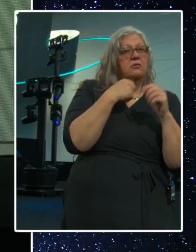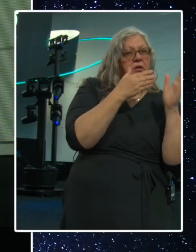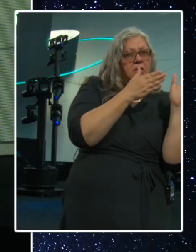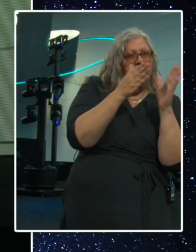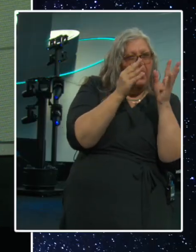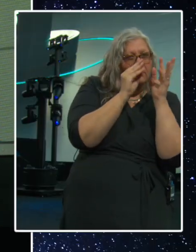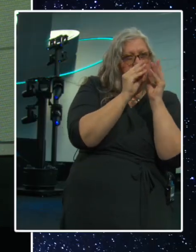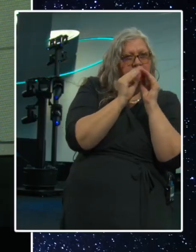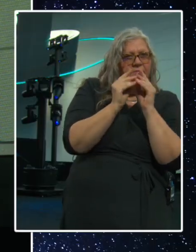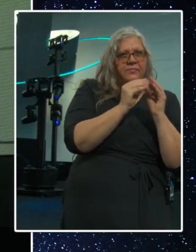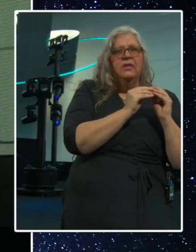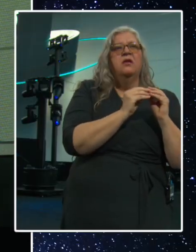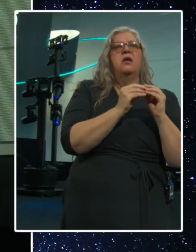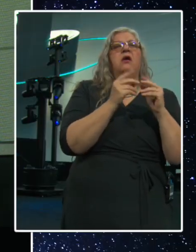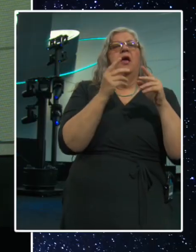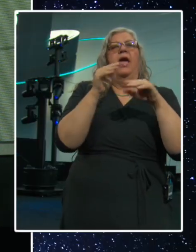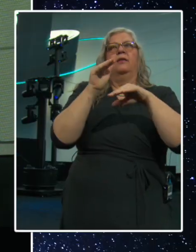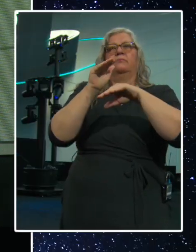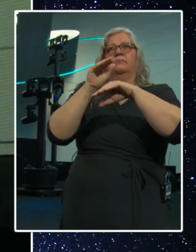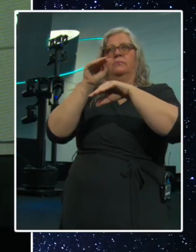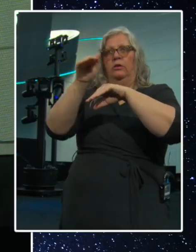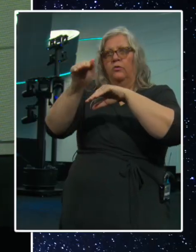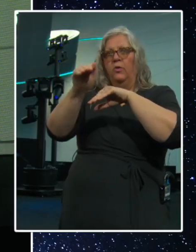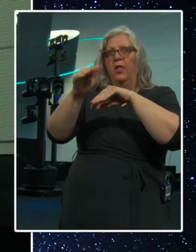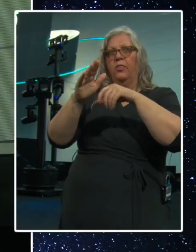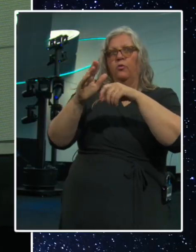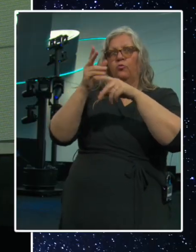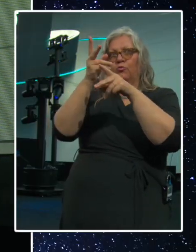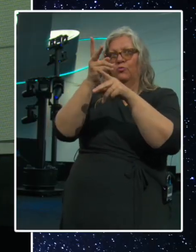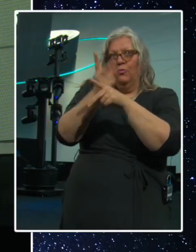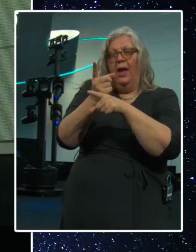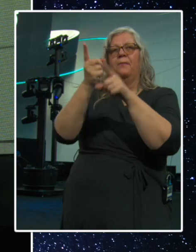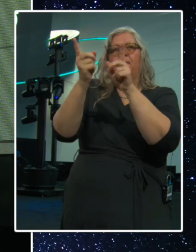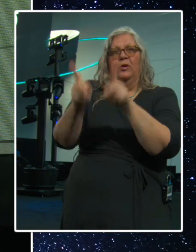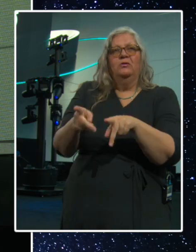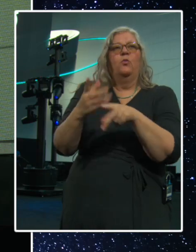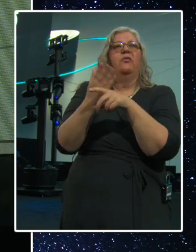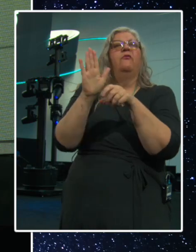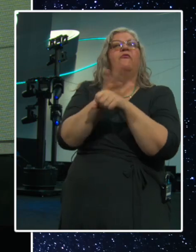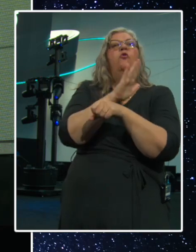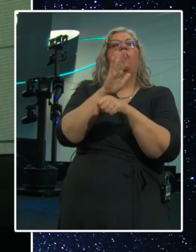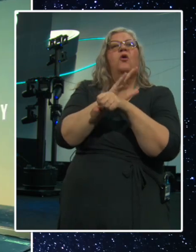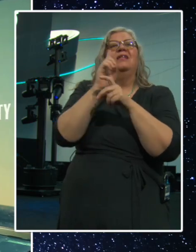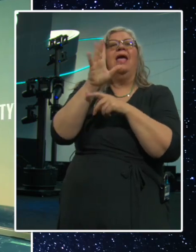and alert the right person with the full data and insights of what is happening.